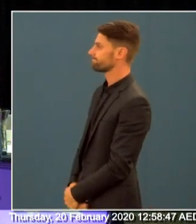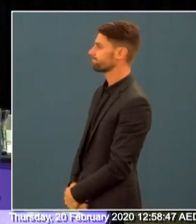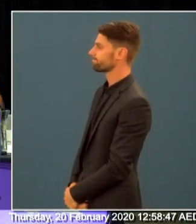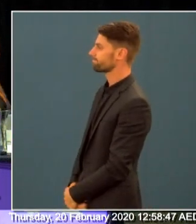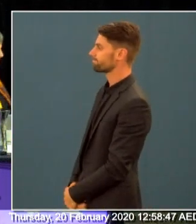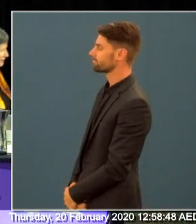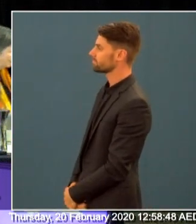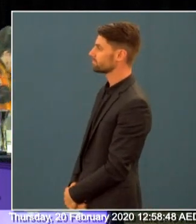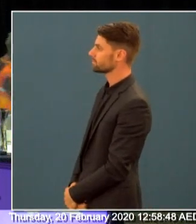The Royal Commission is adjourned.